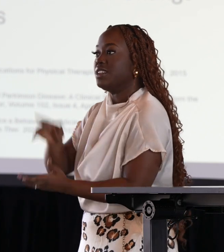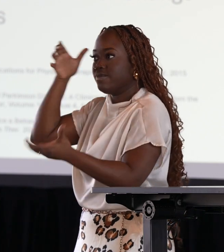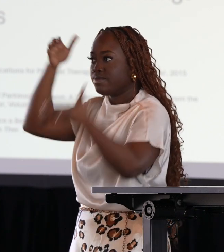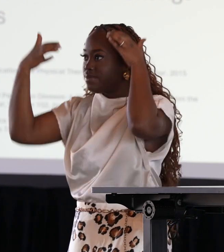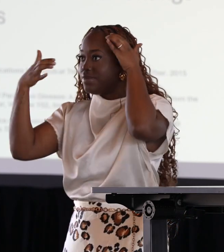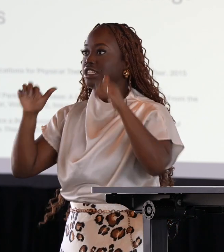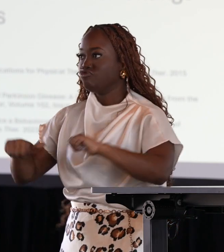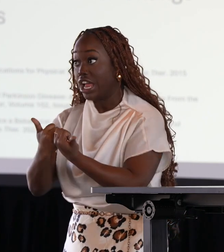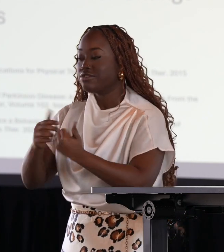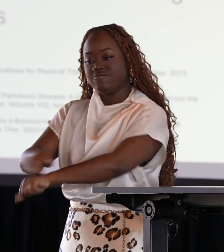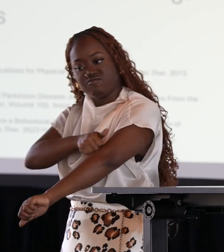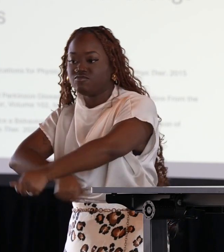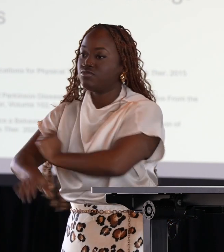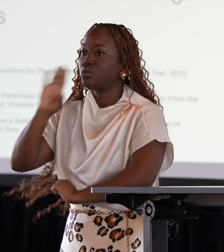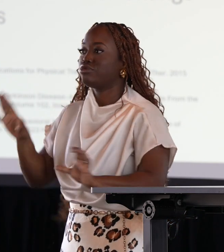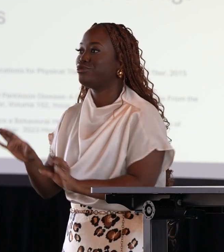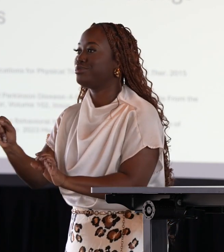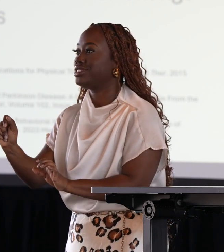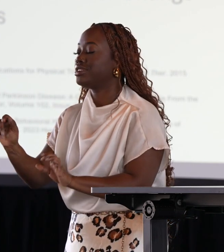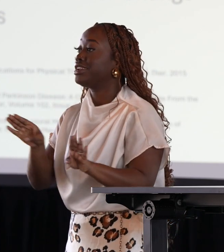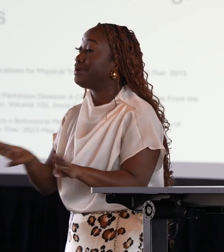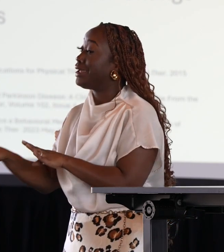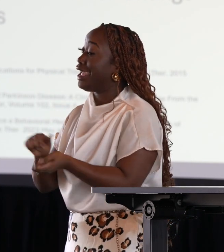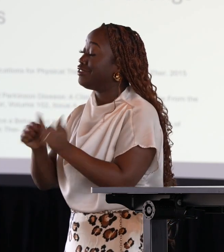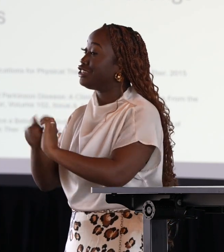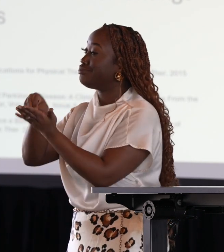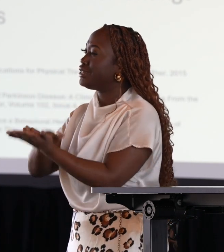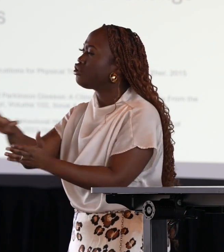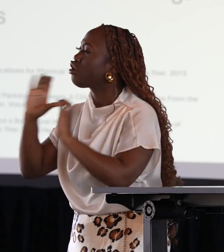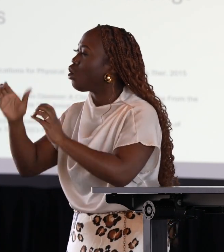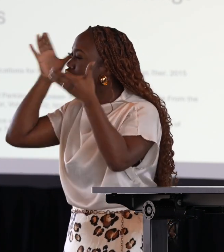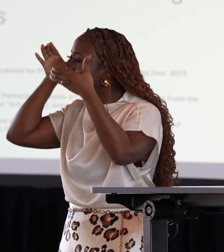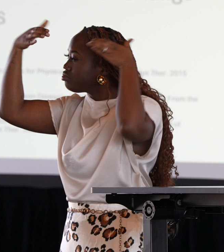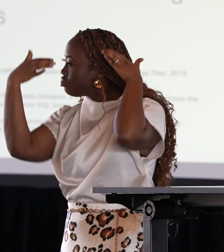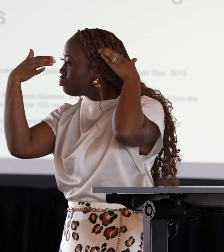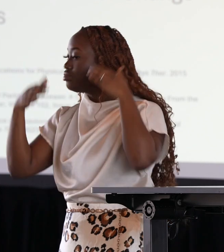challenge? I want to do it. Health behavior change is putting on your coaching hat. It is working side by side with